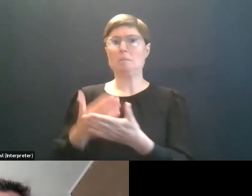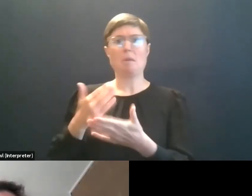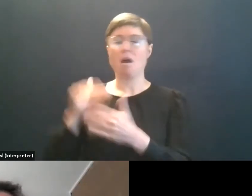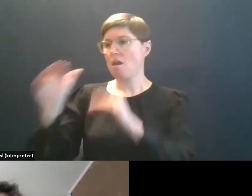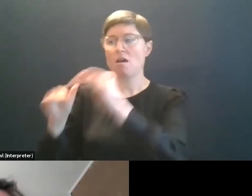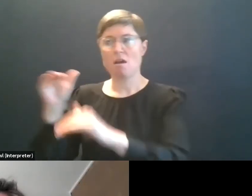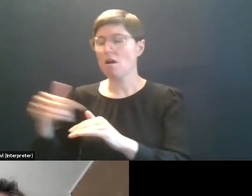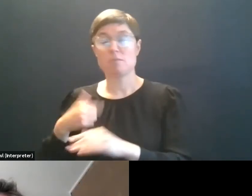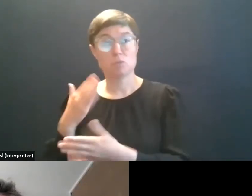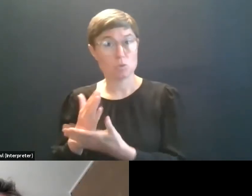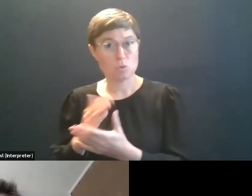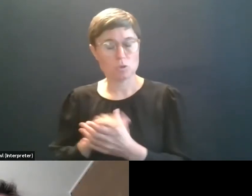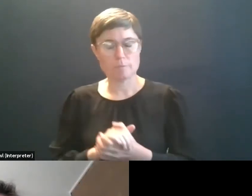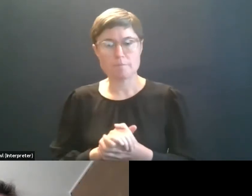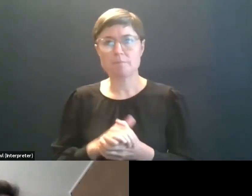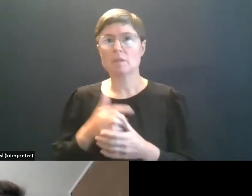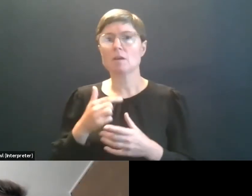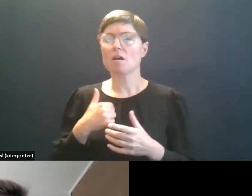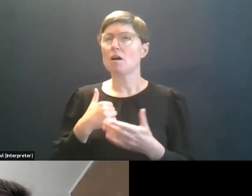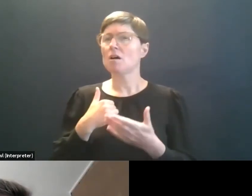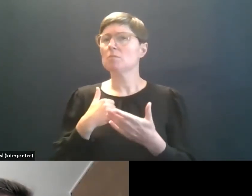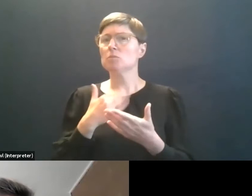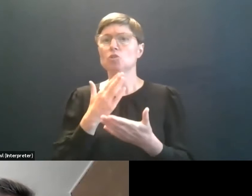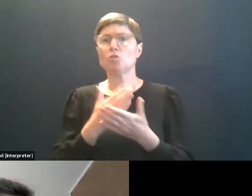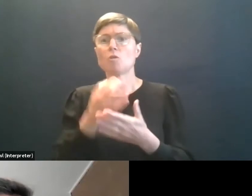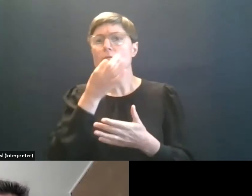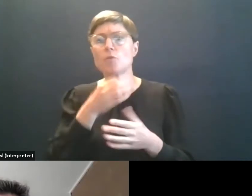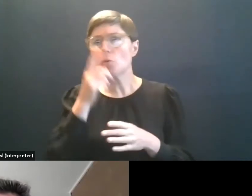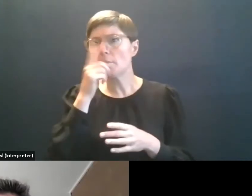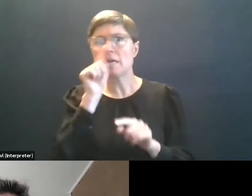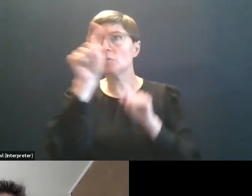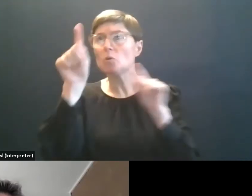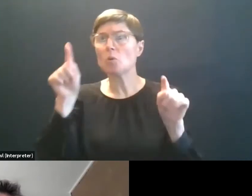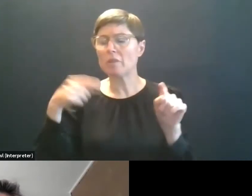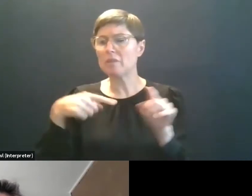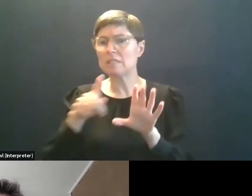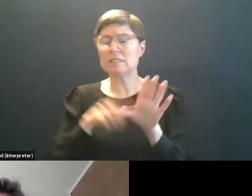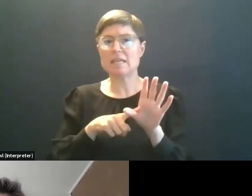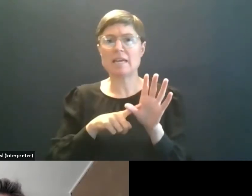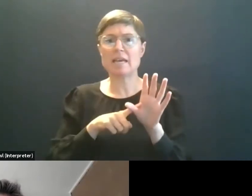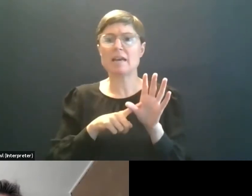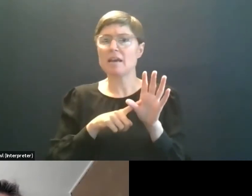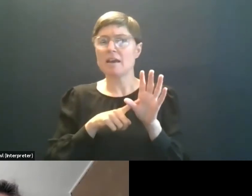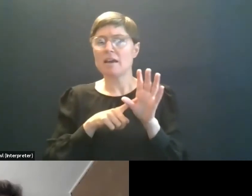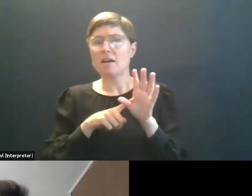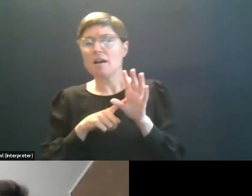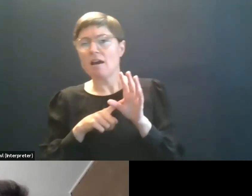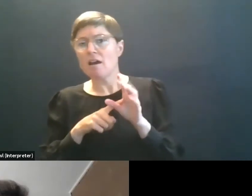that there are very few of us in this year who haven't felt anxious or overwhelmed or